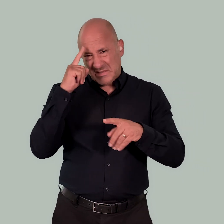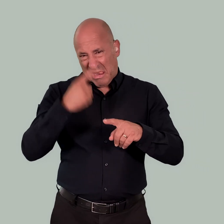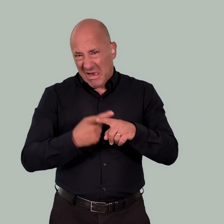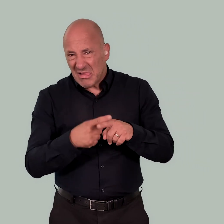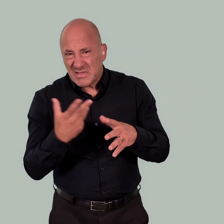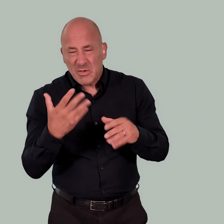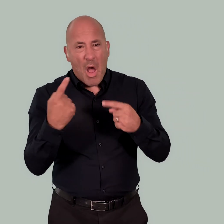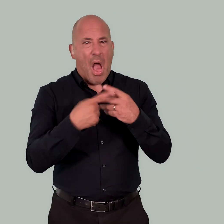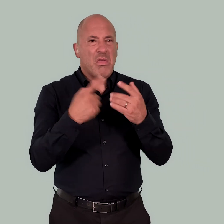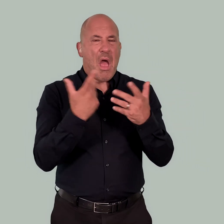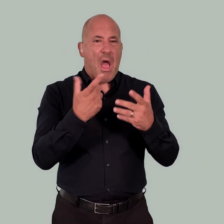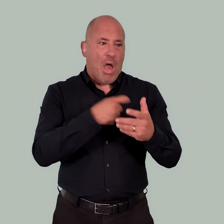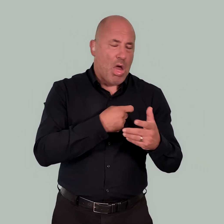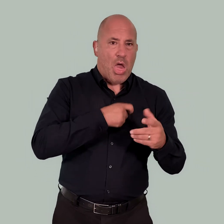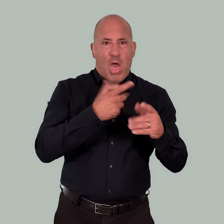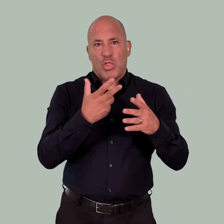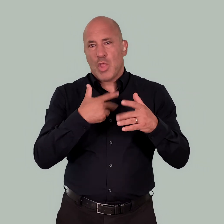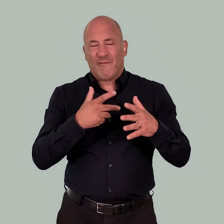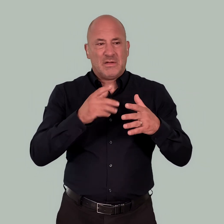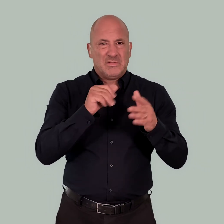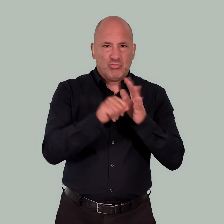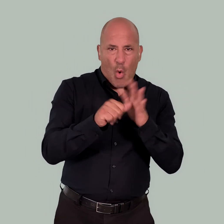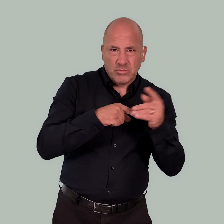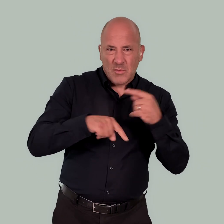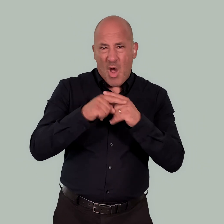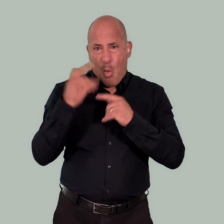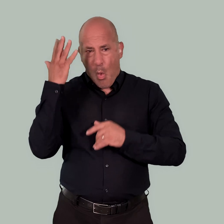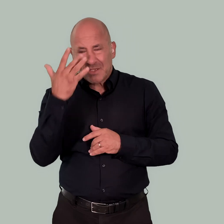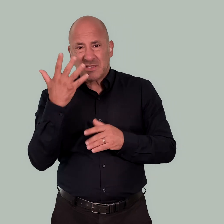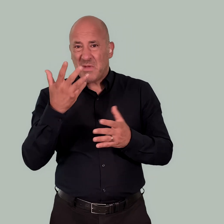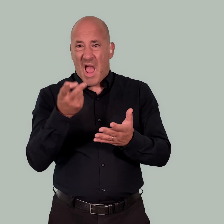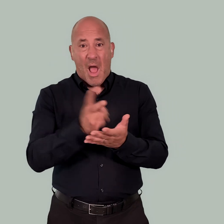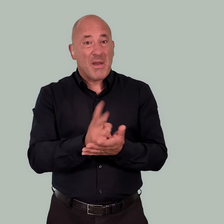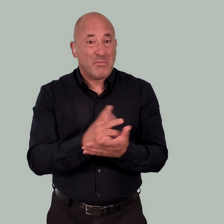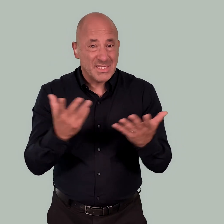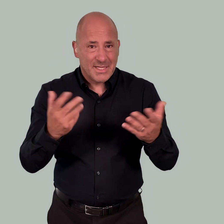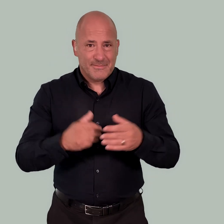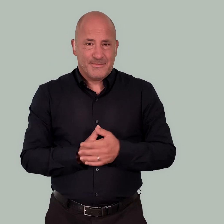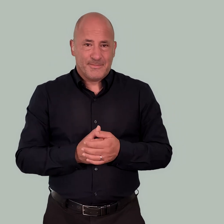mental illness or other nervous disorders, autism and epilepsy.